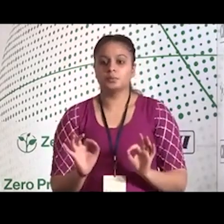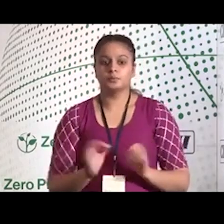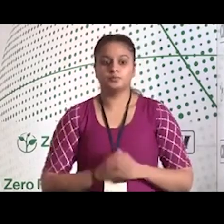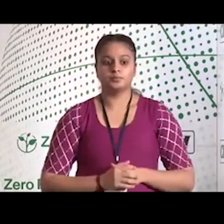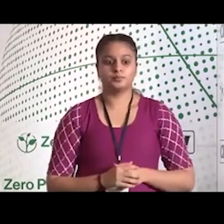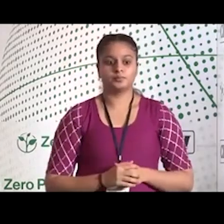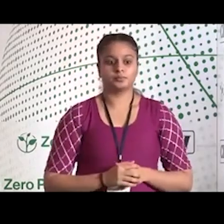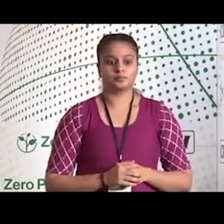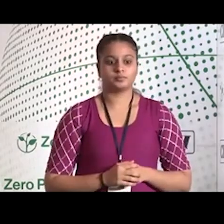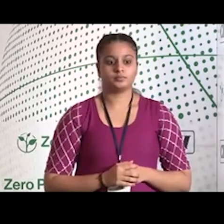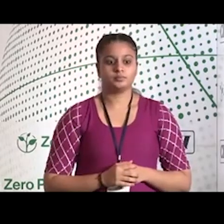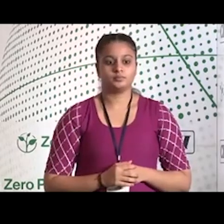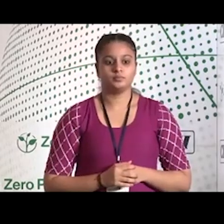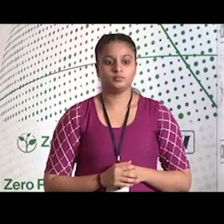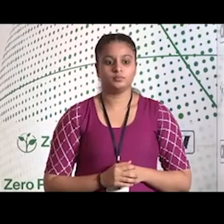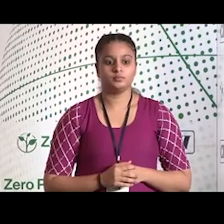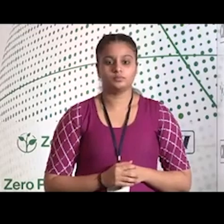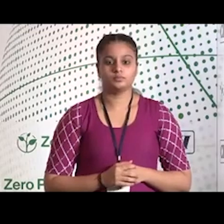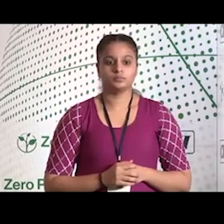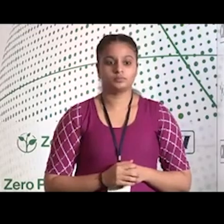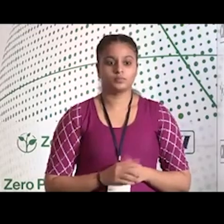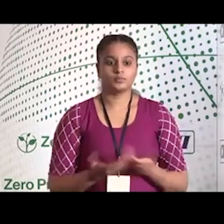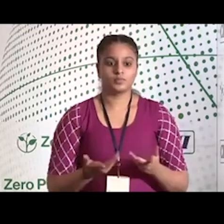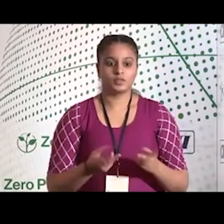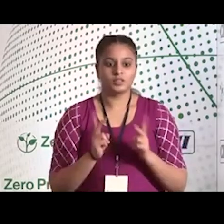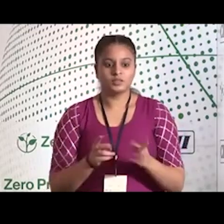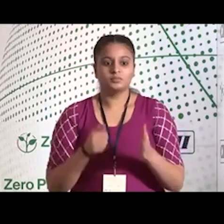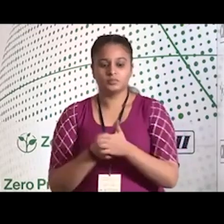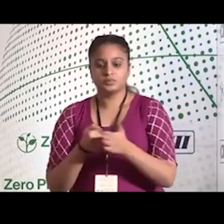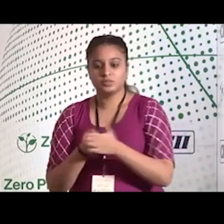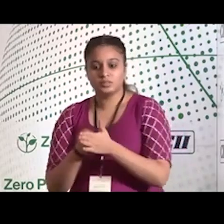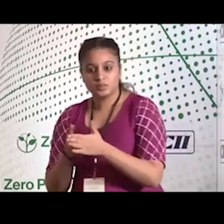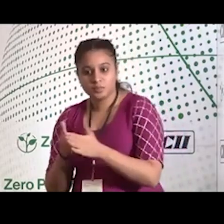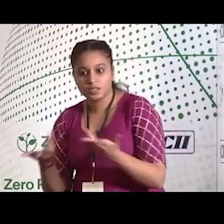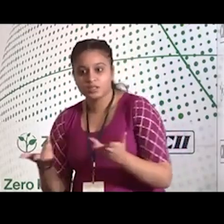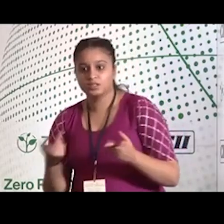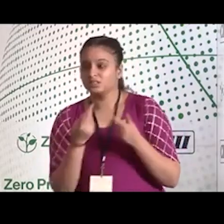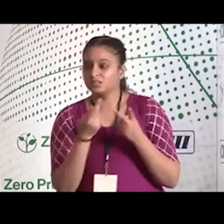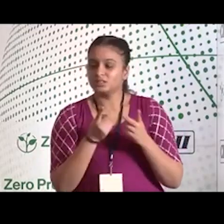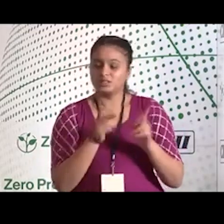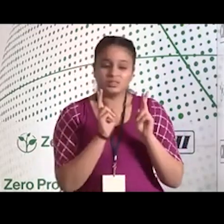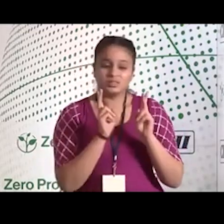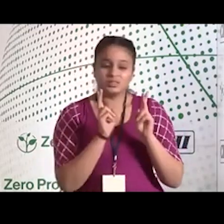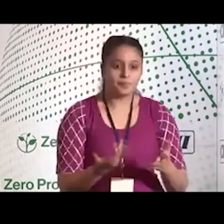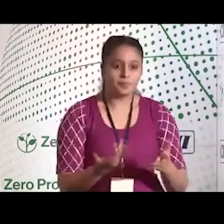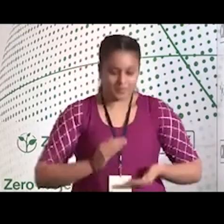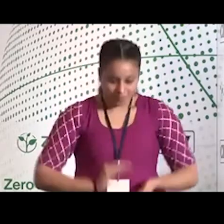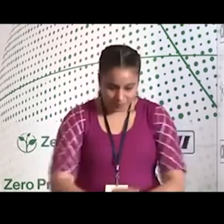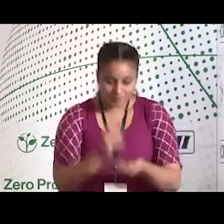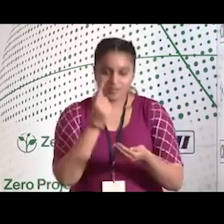The struggle continued, the hardships continued, and she finally gave birth to a son,